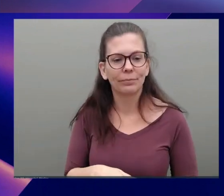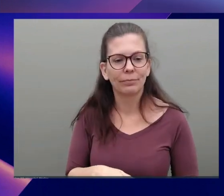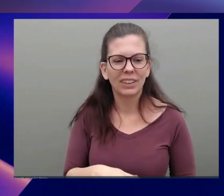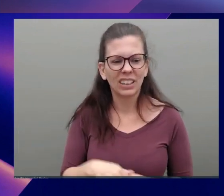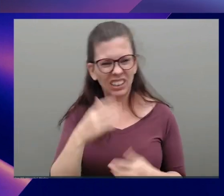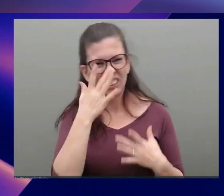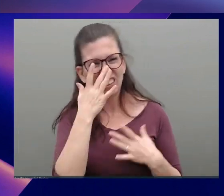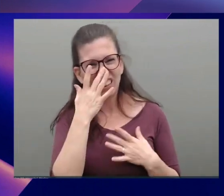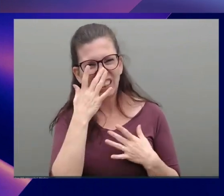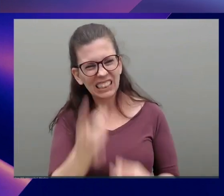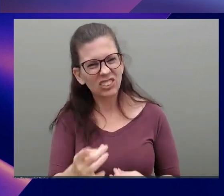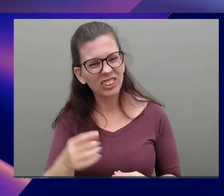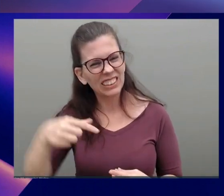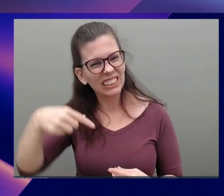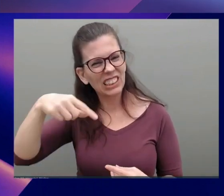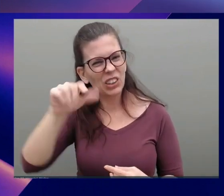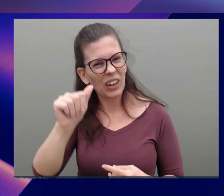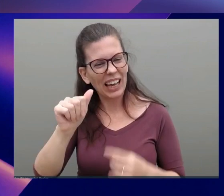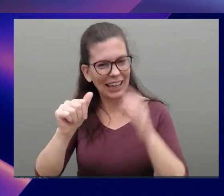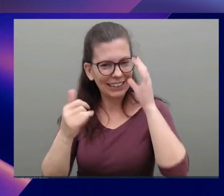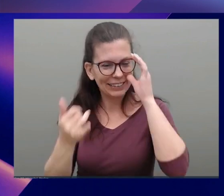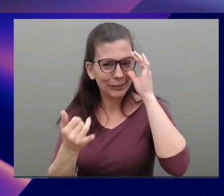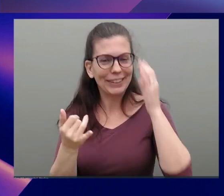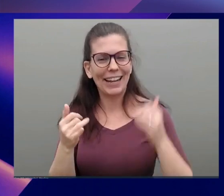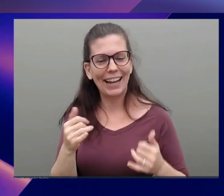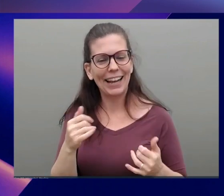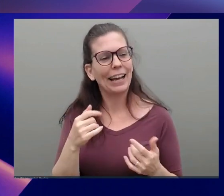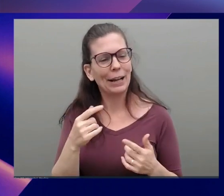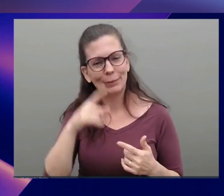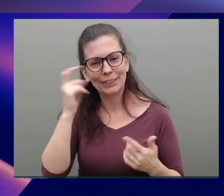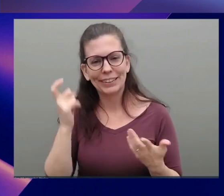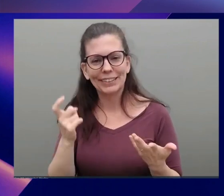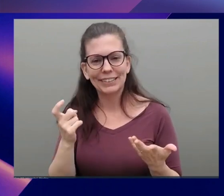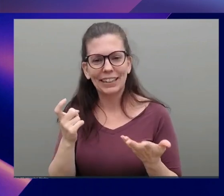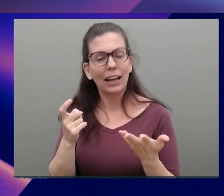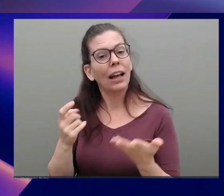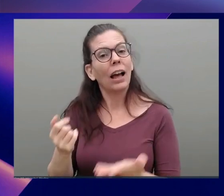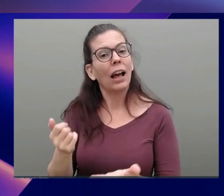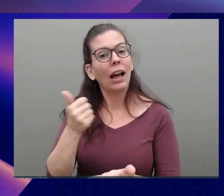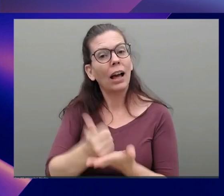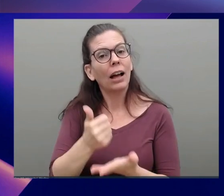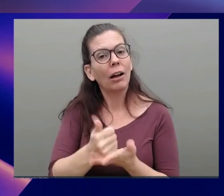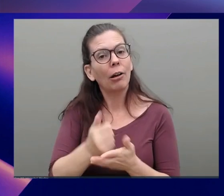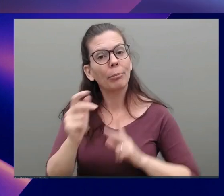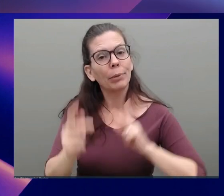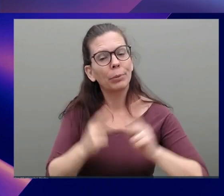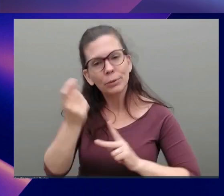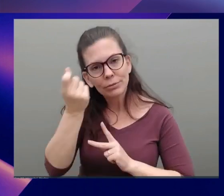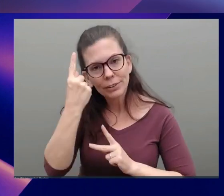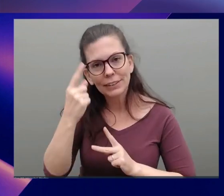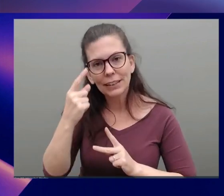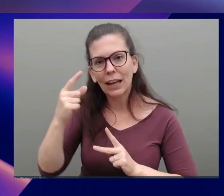this Q and A here today, right? Because it helps people to understand what "Cloud Quest" actually is and the amount of fun.